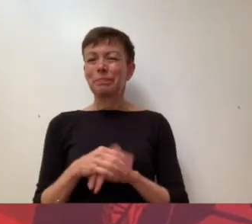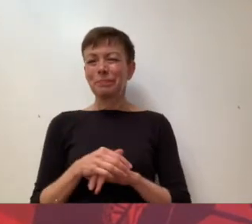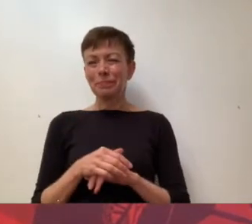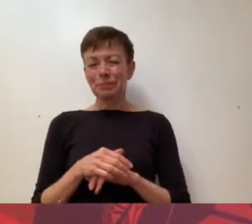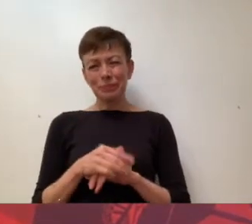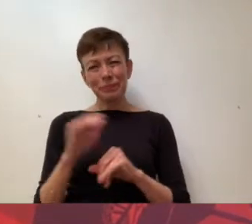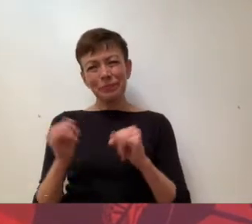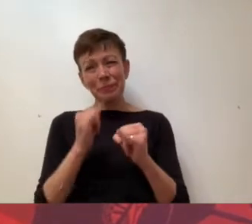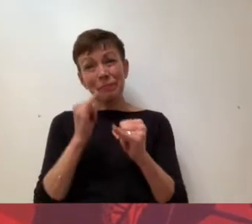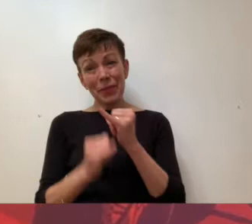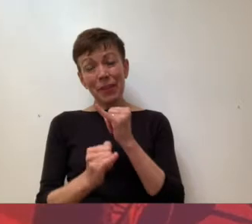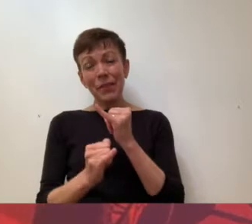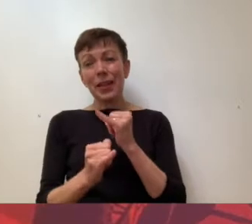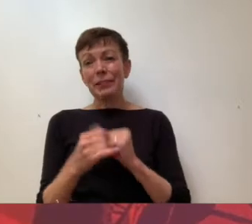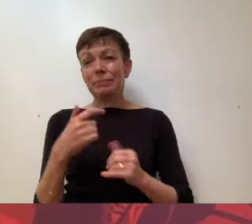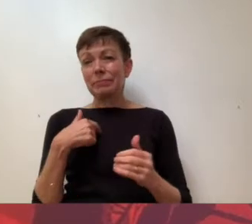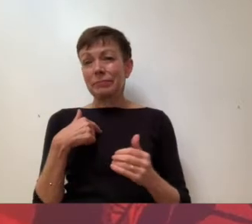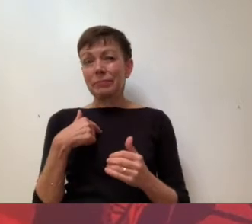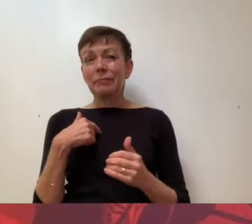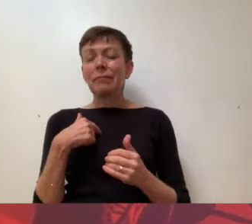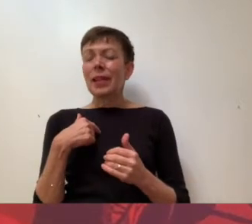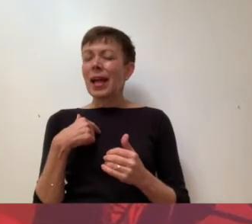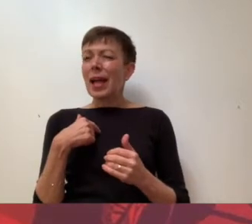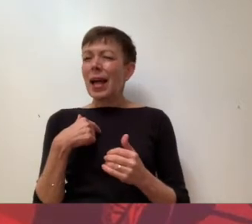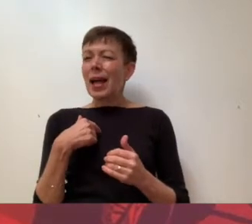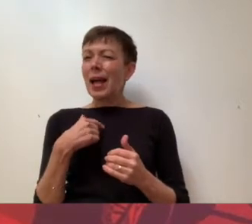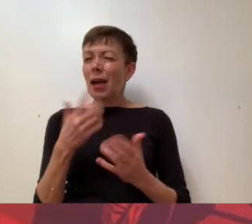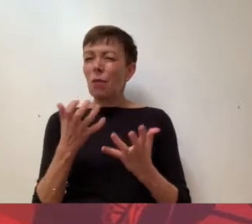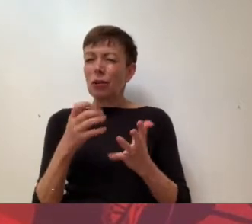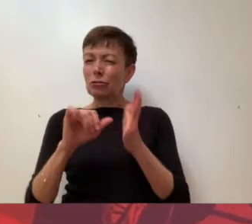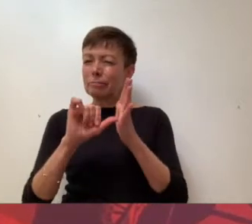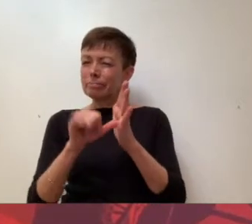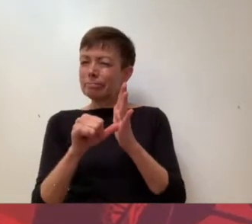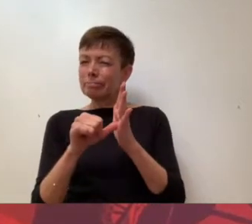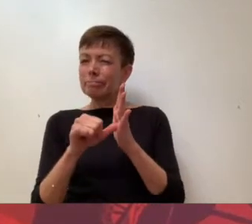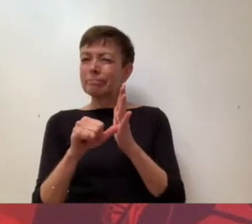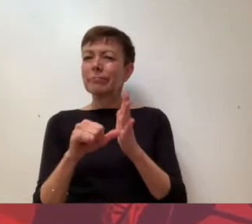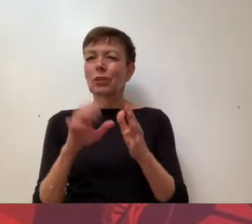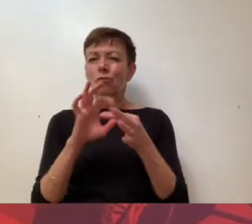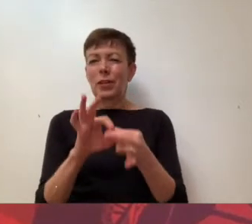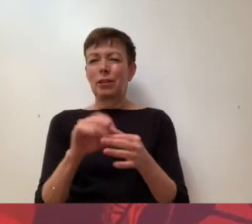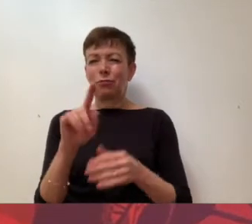to share that with the public. As a final note, there also an area that City